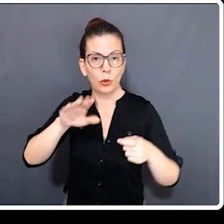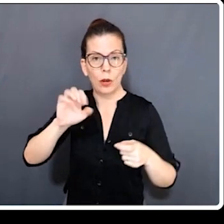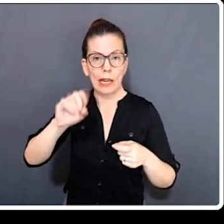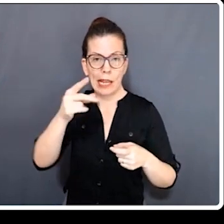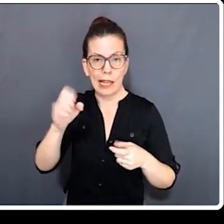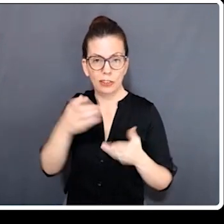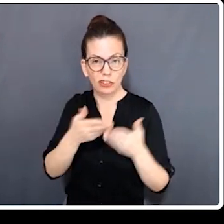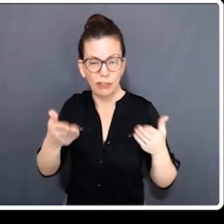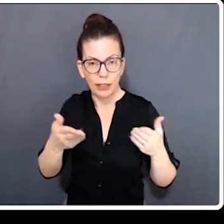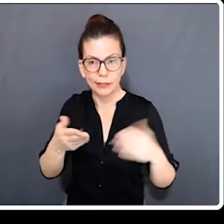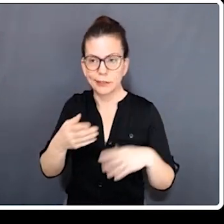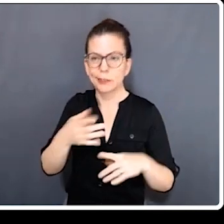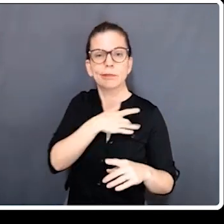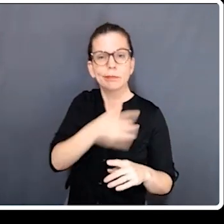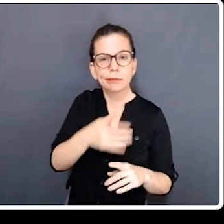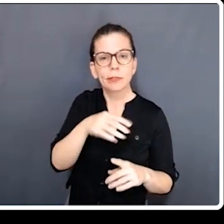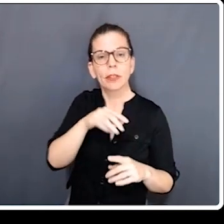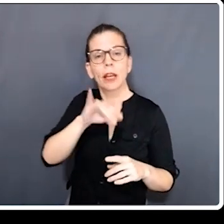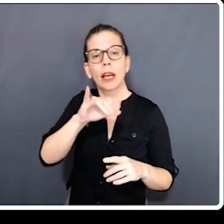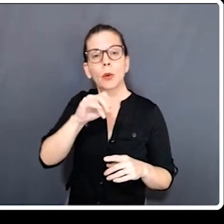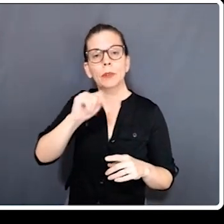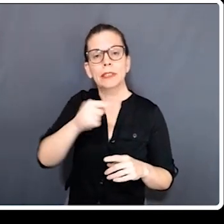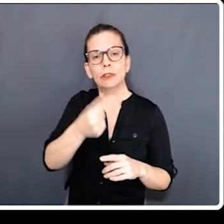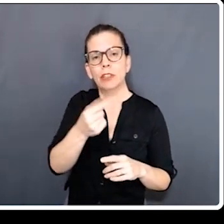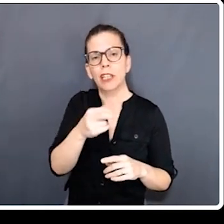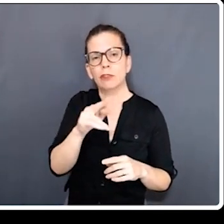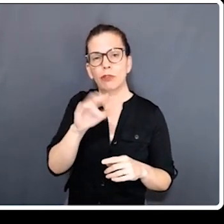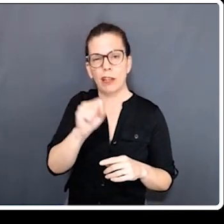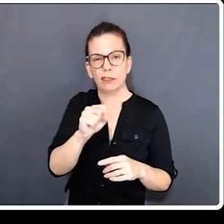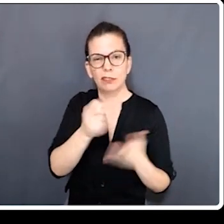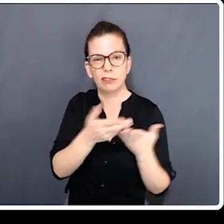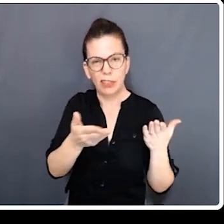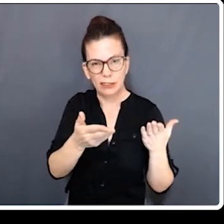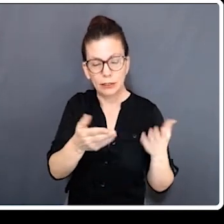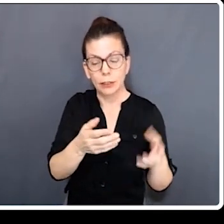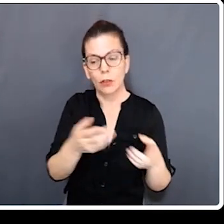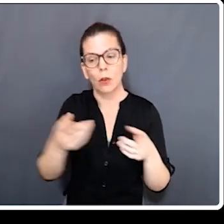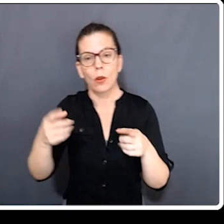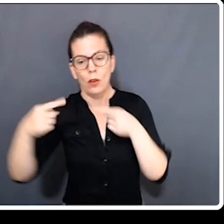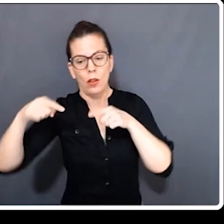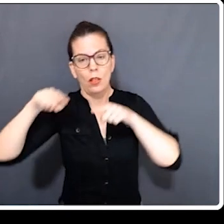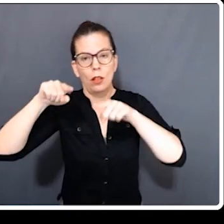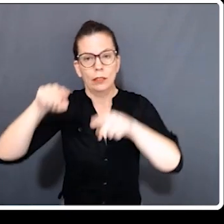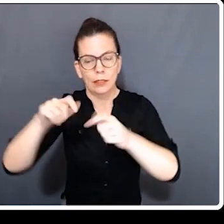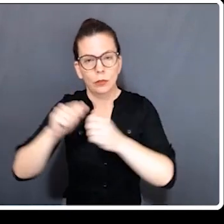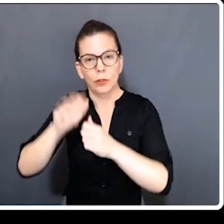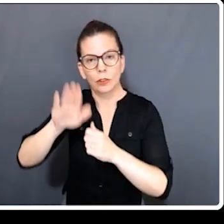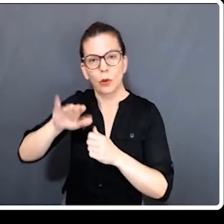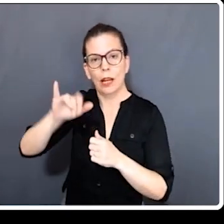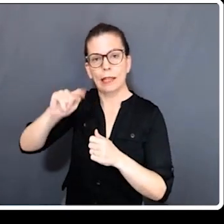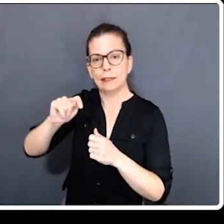So primarily your IoT Greengrass devices alongside the rest of your IT infrastructure.